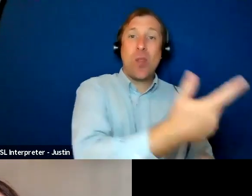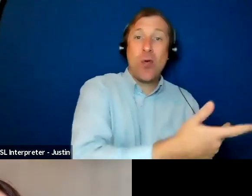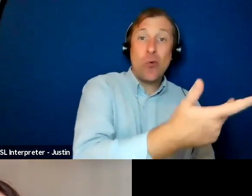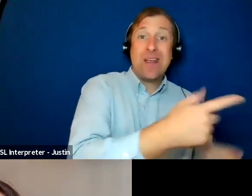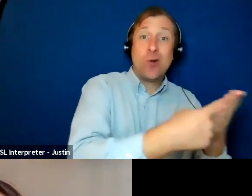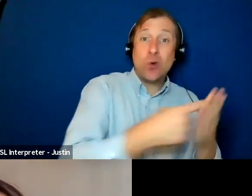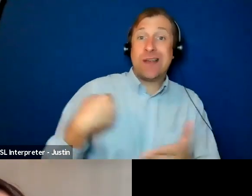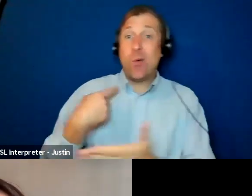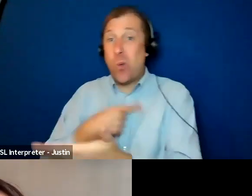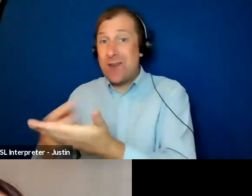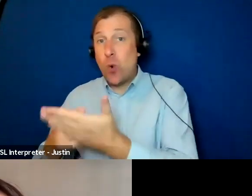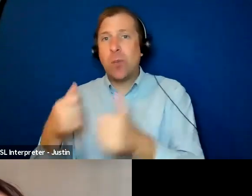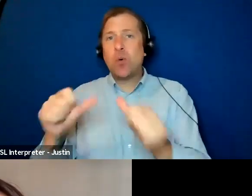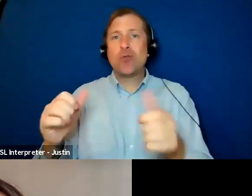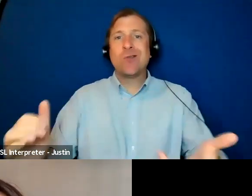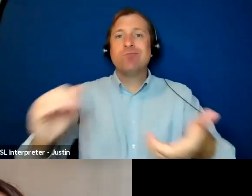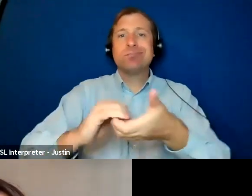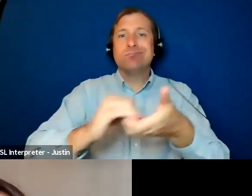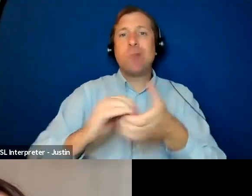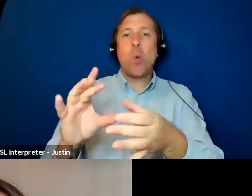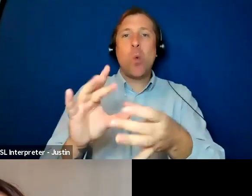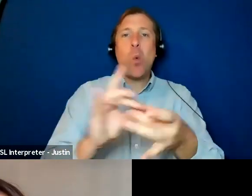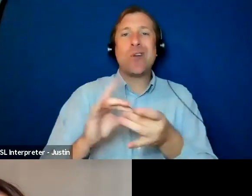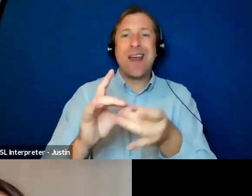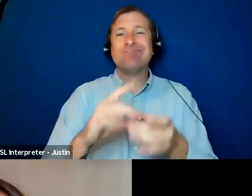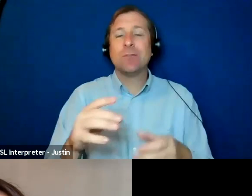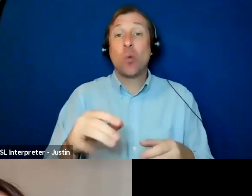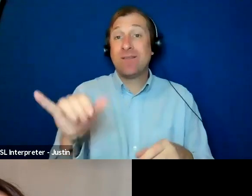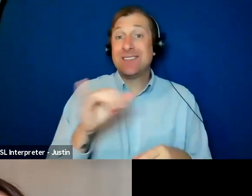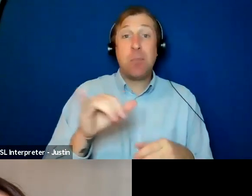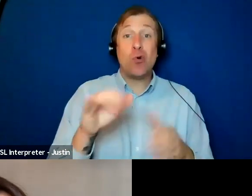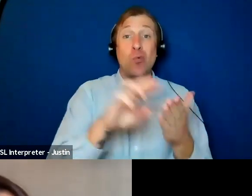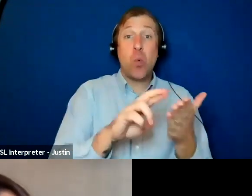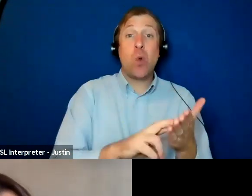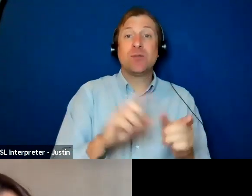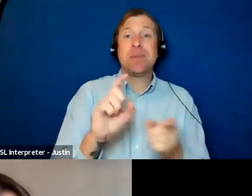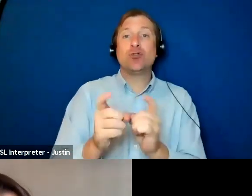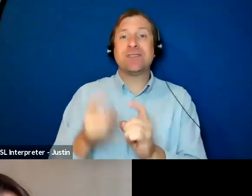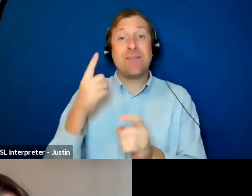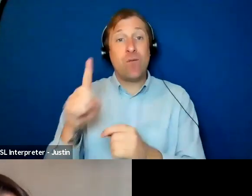push forward, basically similar protocols that are, that would be adjusted for the purposes of the type of